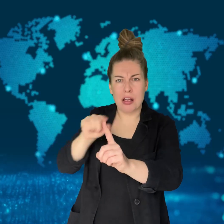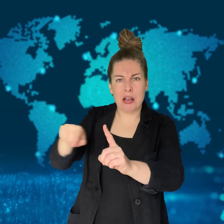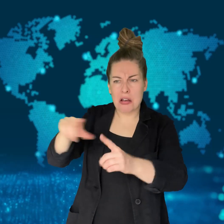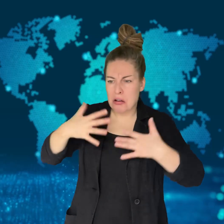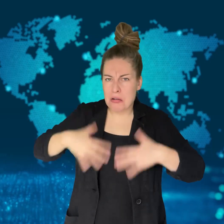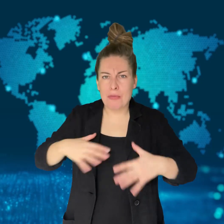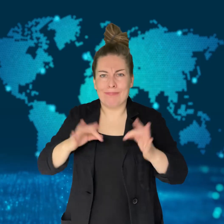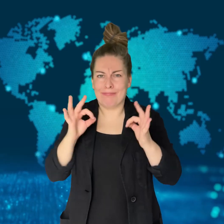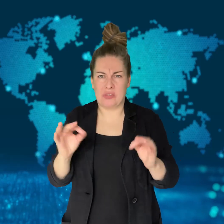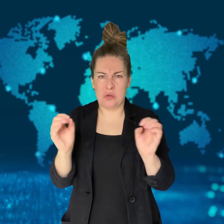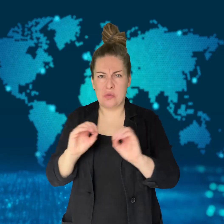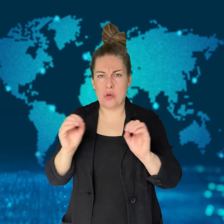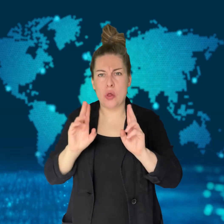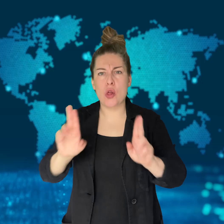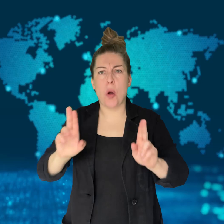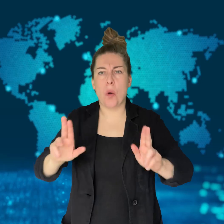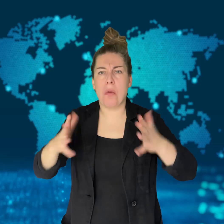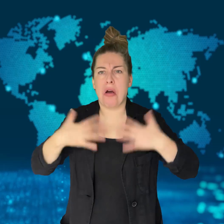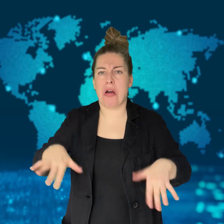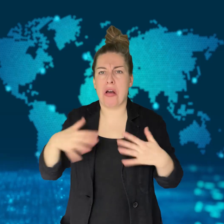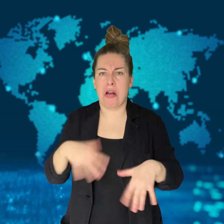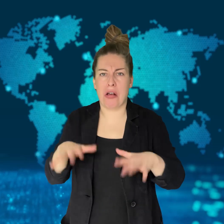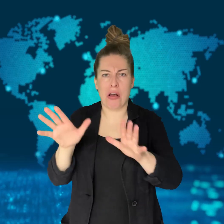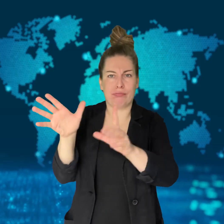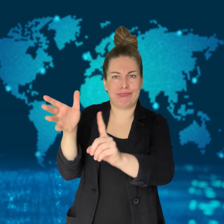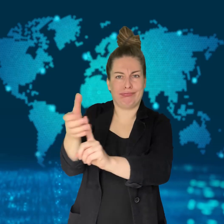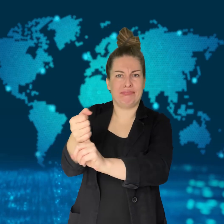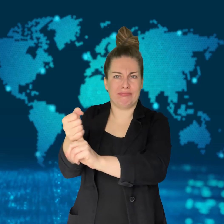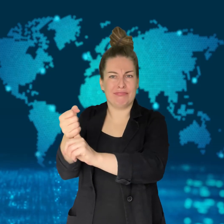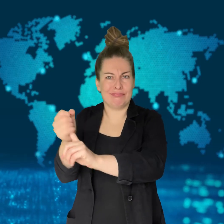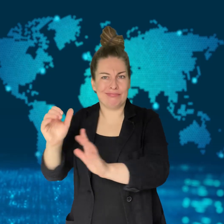Rights groups are calling for her release.